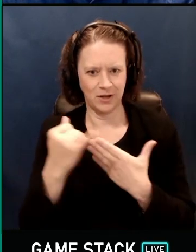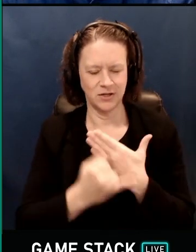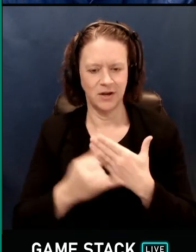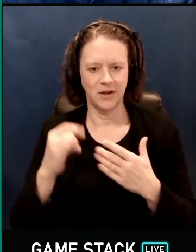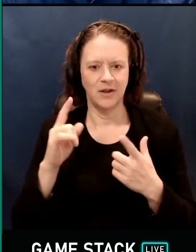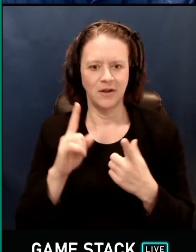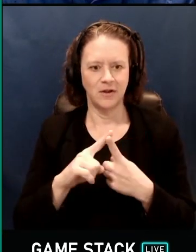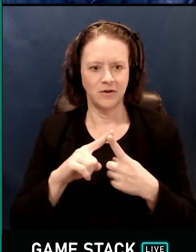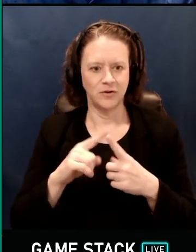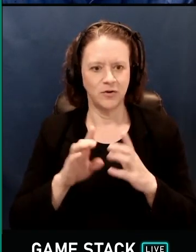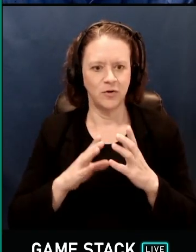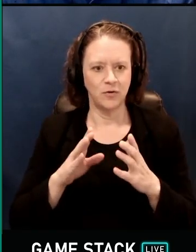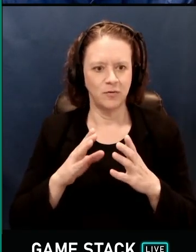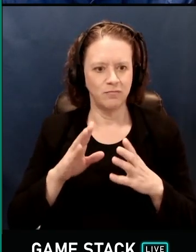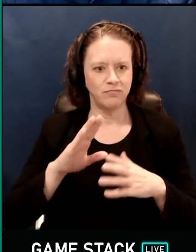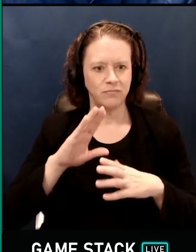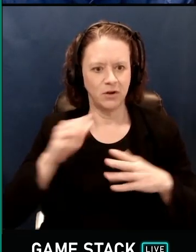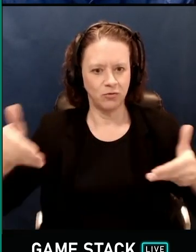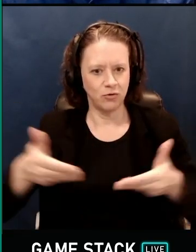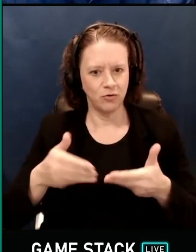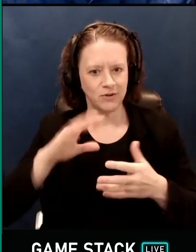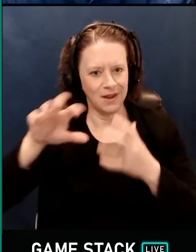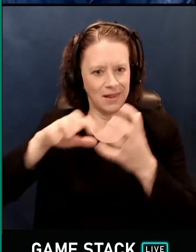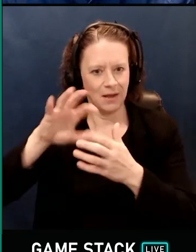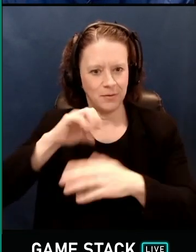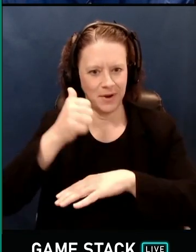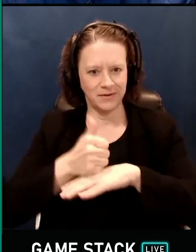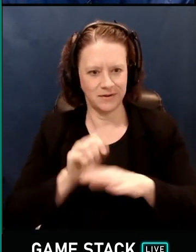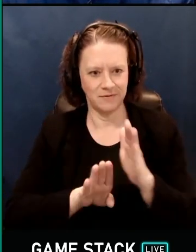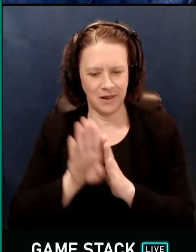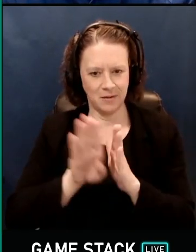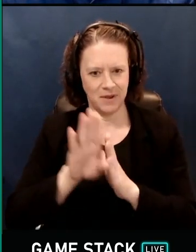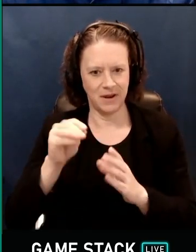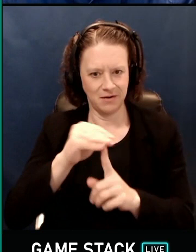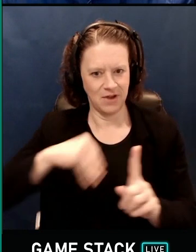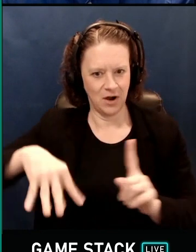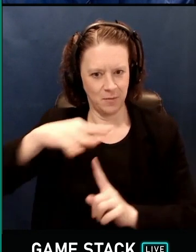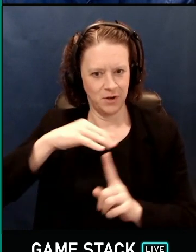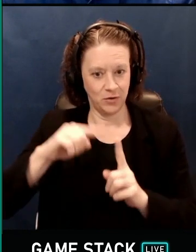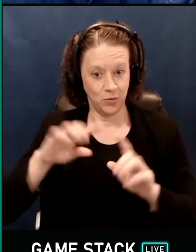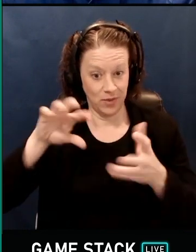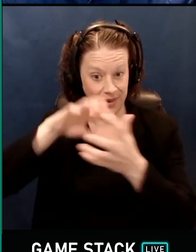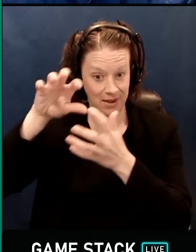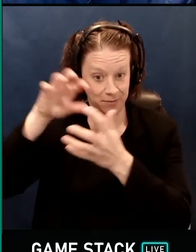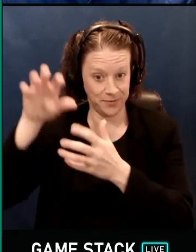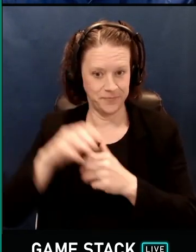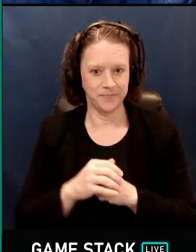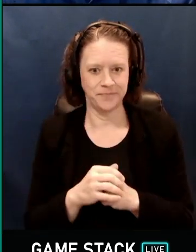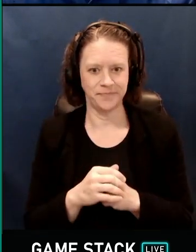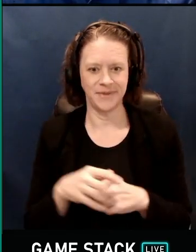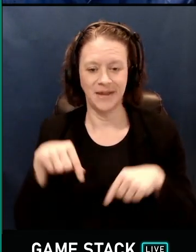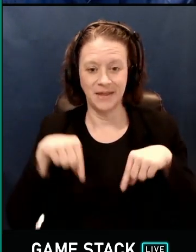development environment to the cloud. In this session I'm going to cover four topics.